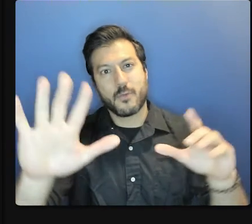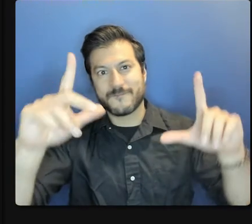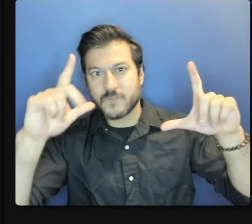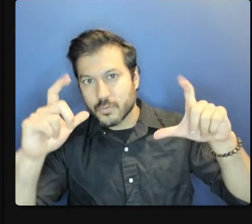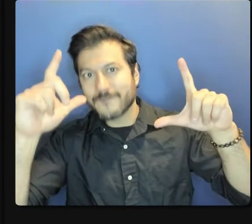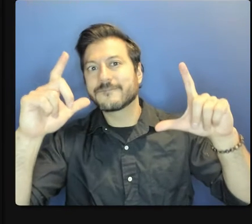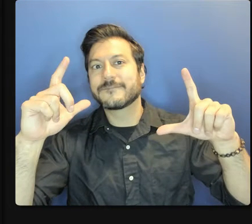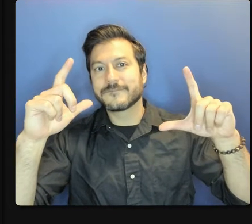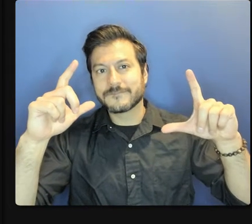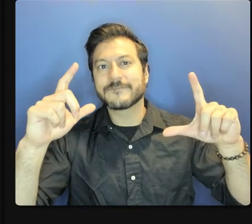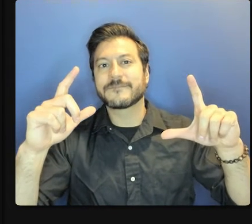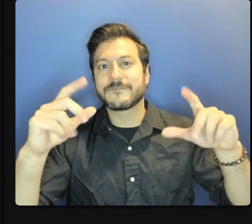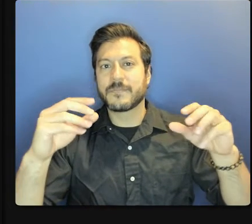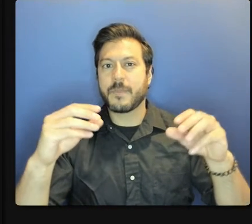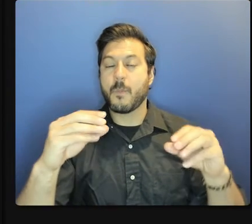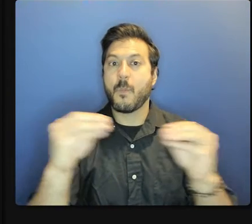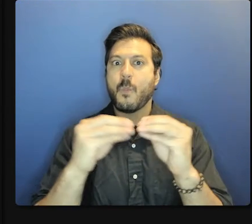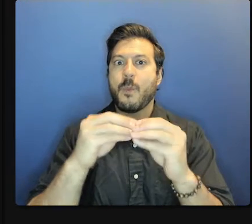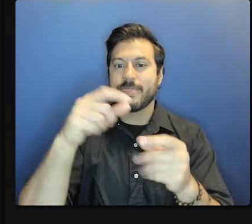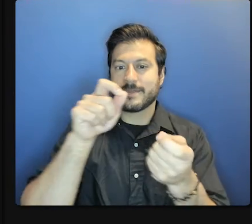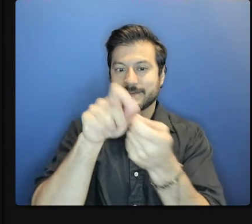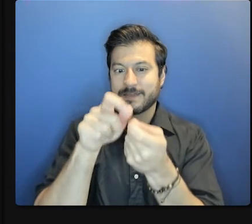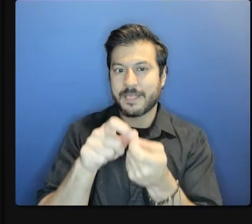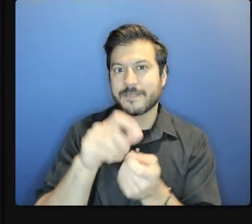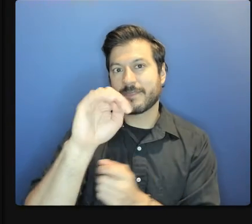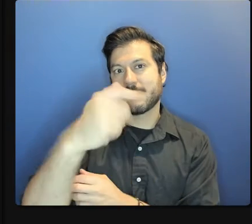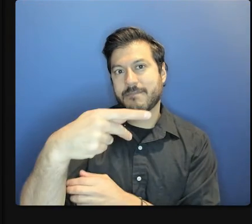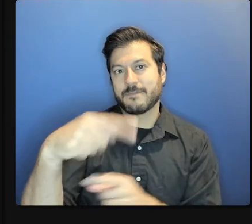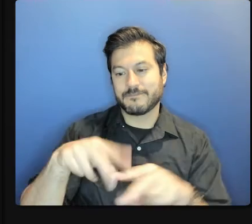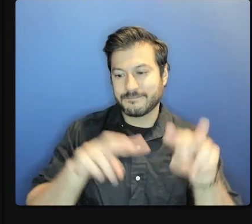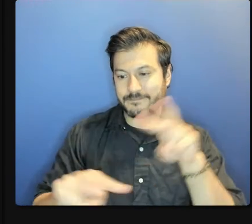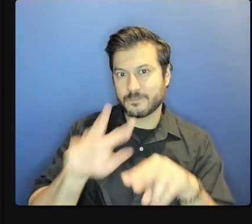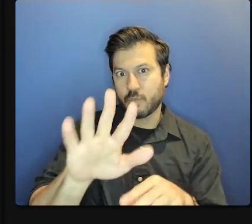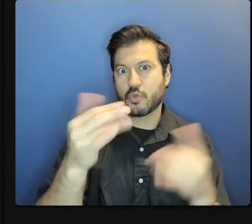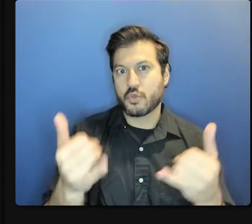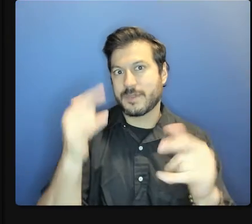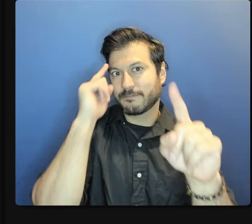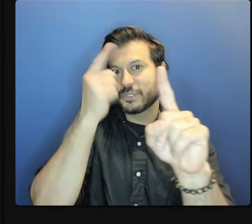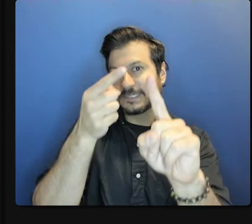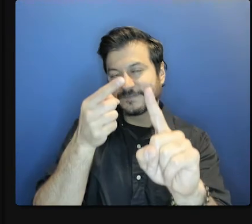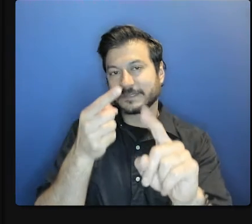you're photographing, or more of the details of the map in order to examine your current objectives.